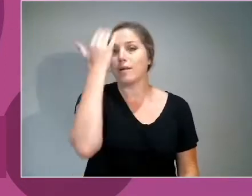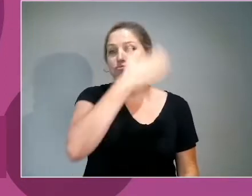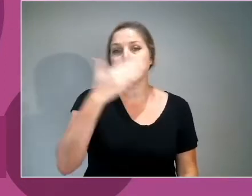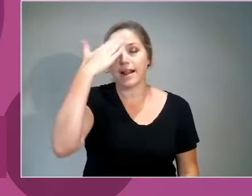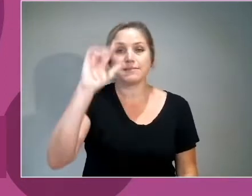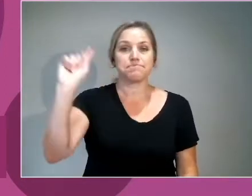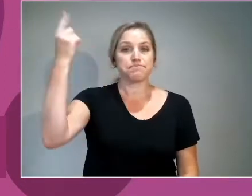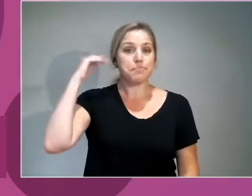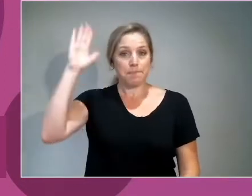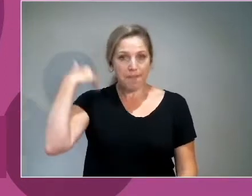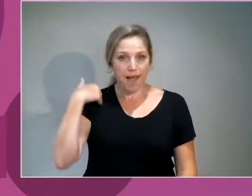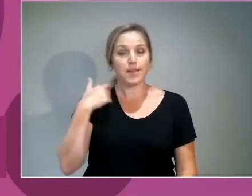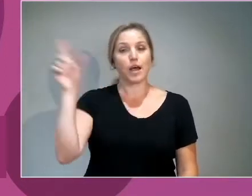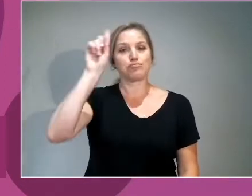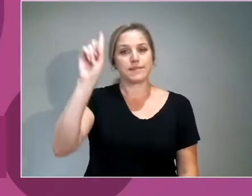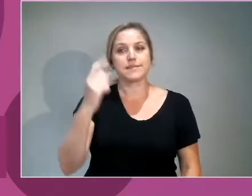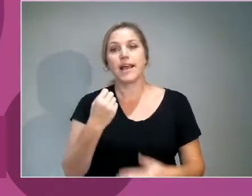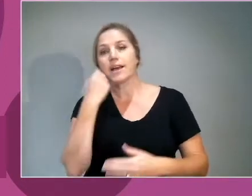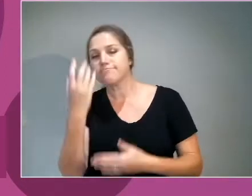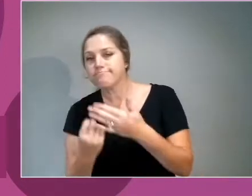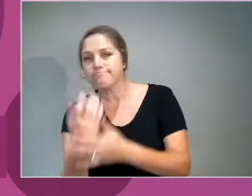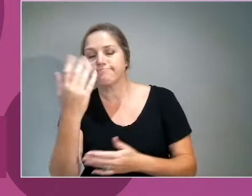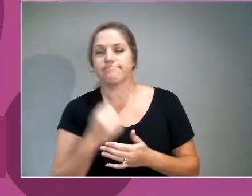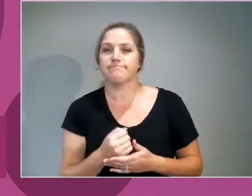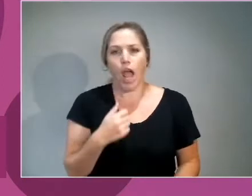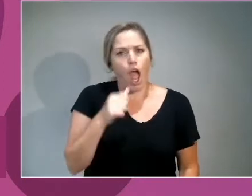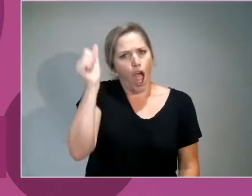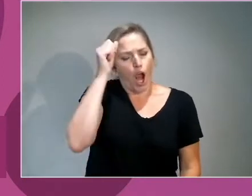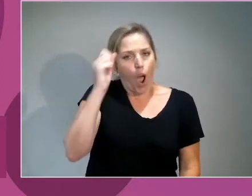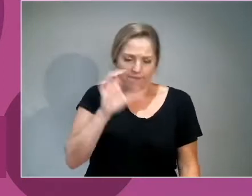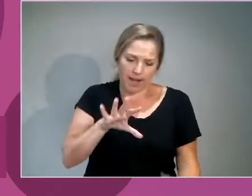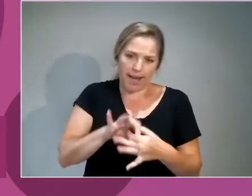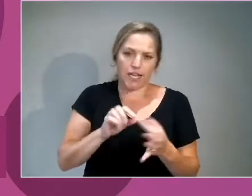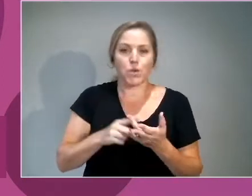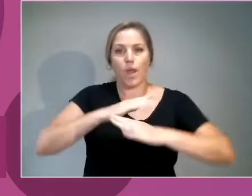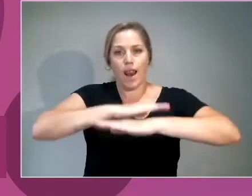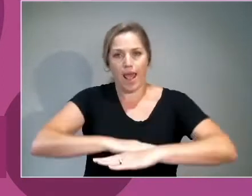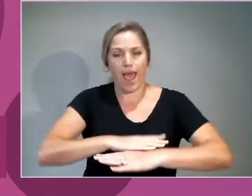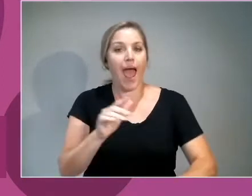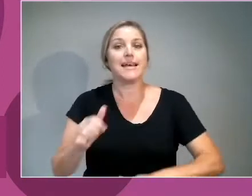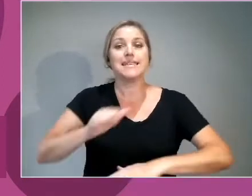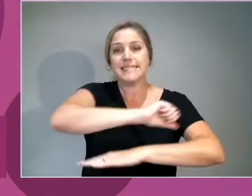connection to land, sea and community. I'd also like to acknowledge the individual and collective